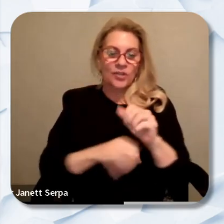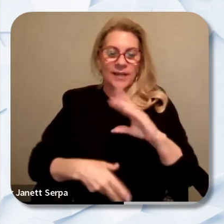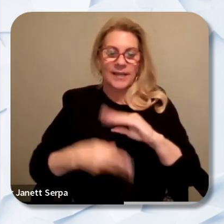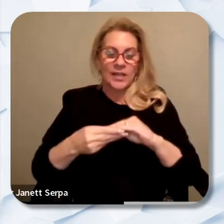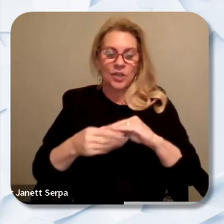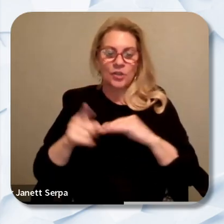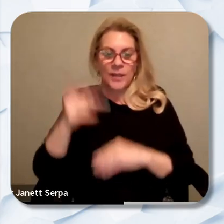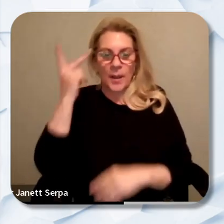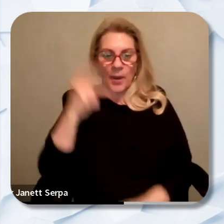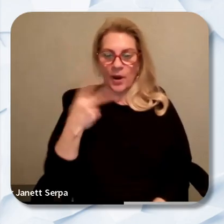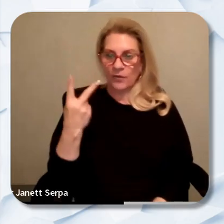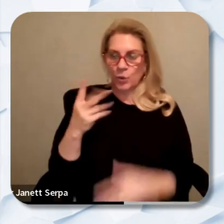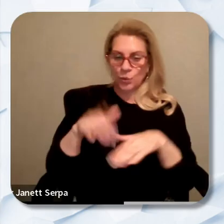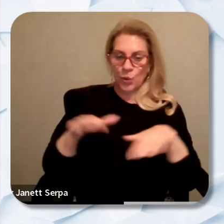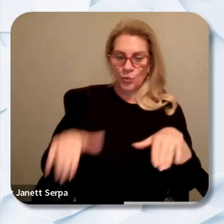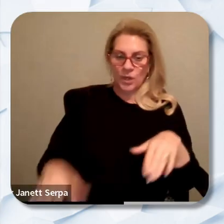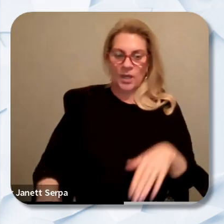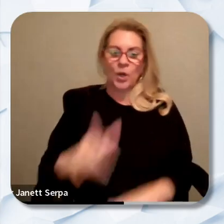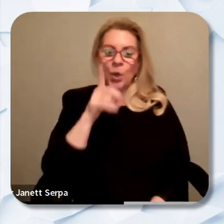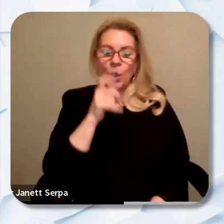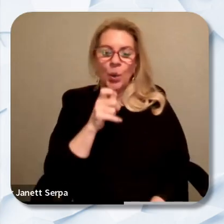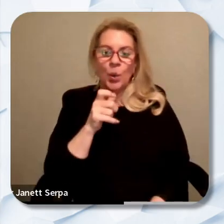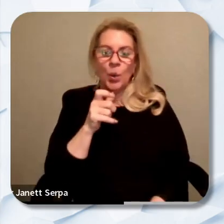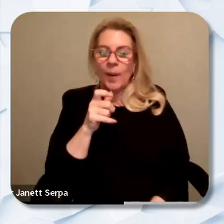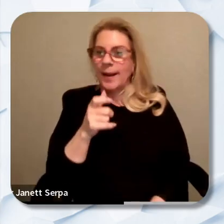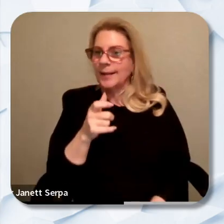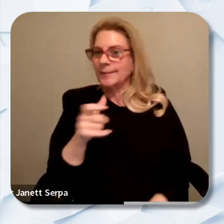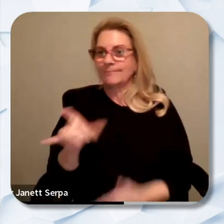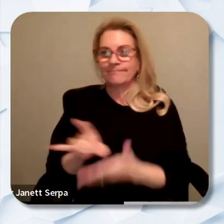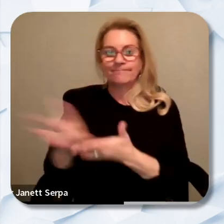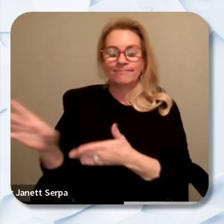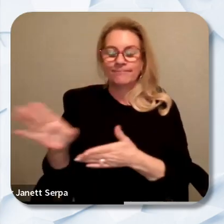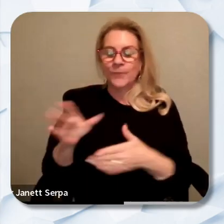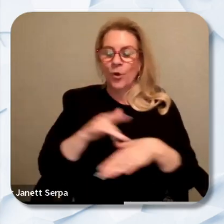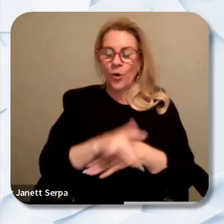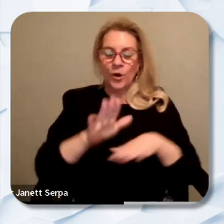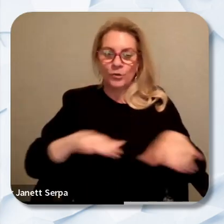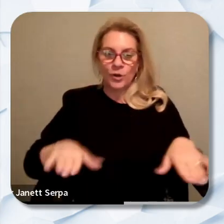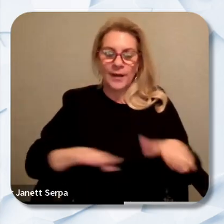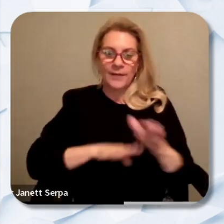a parent of two children who were expelled from their early child development program where they